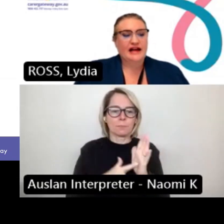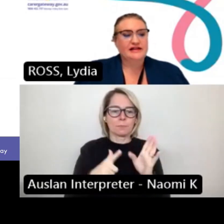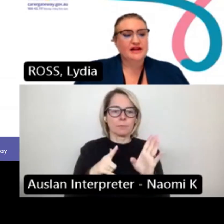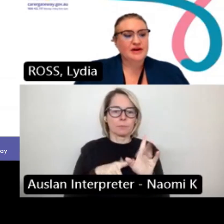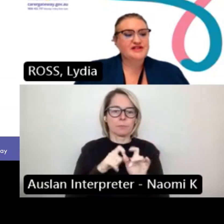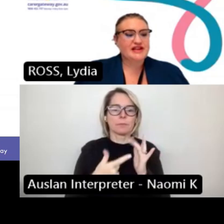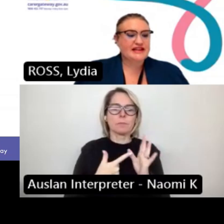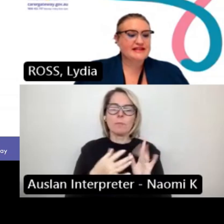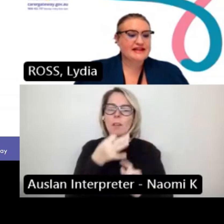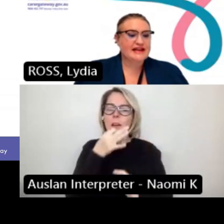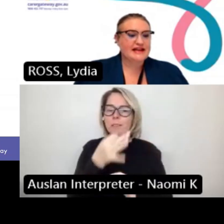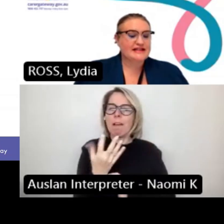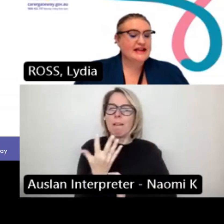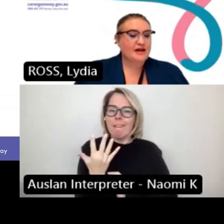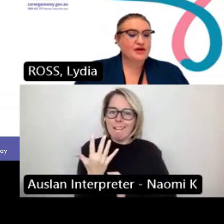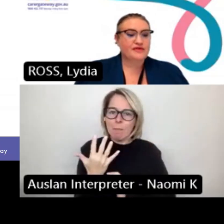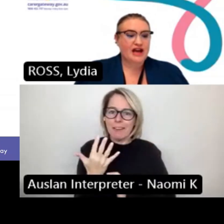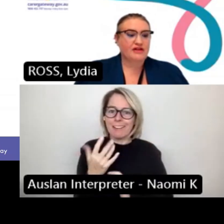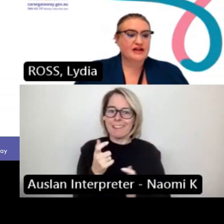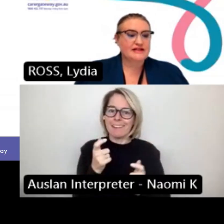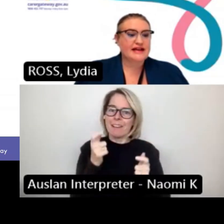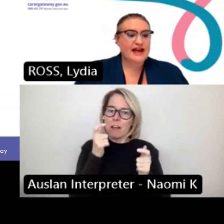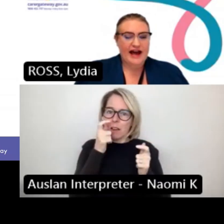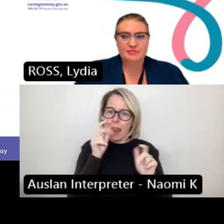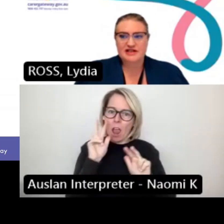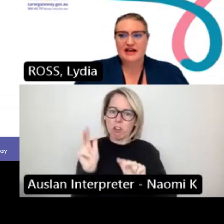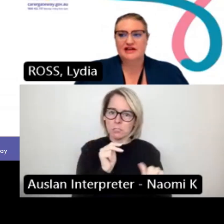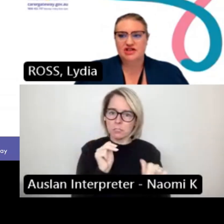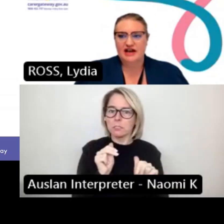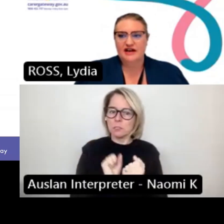And the question is, the number of carers capped each year?